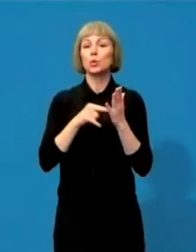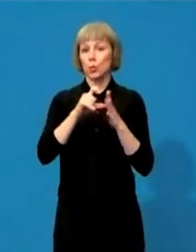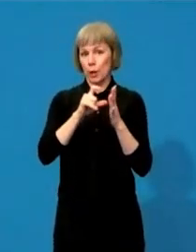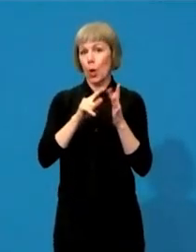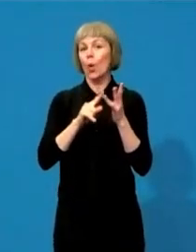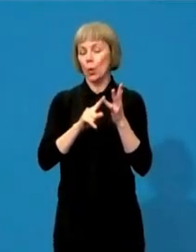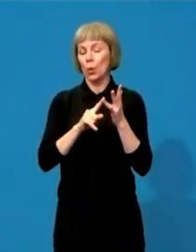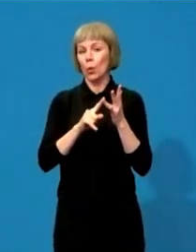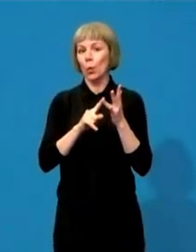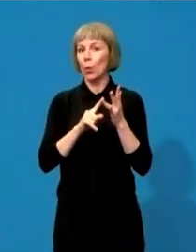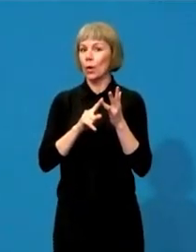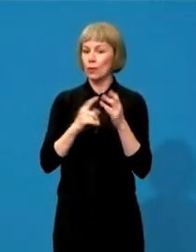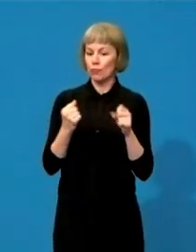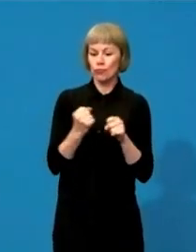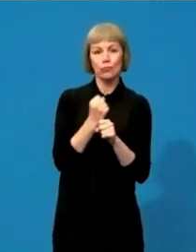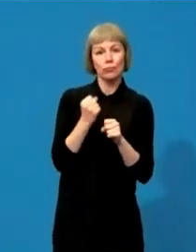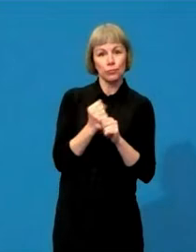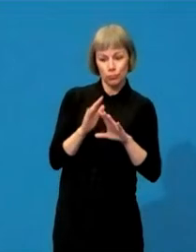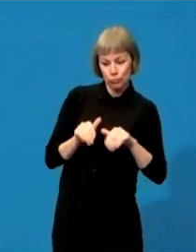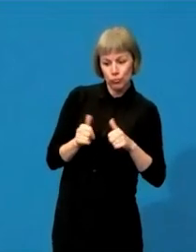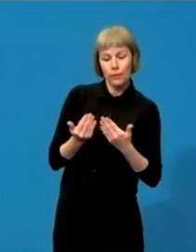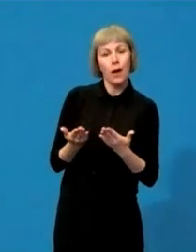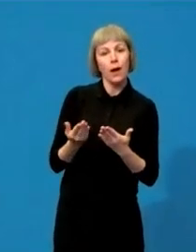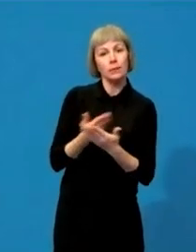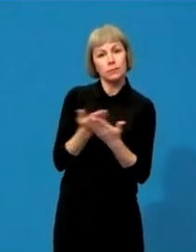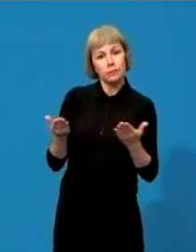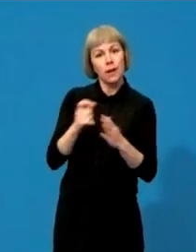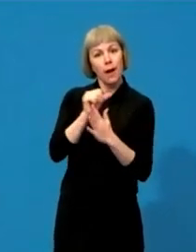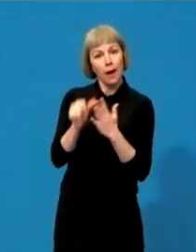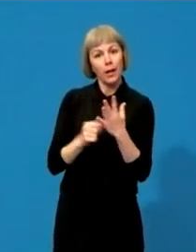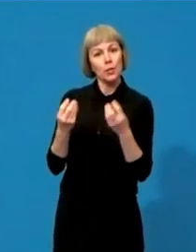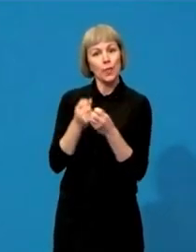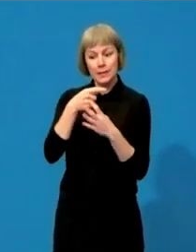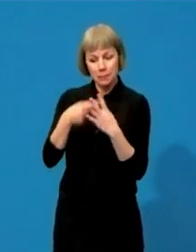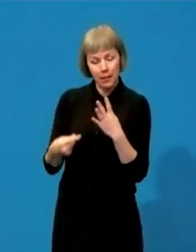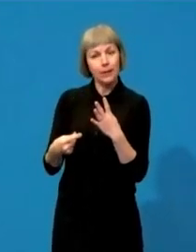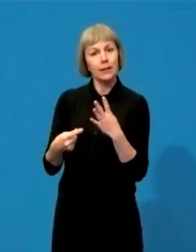Aboriginal artists with disability to develop and receive recognition for their